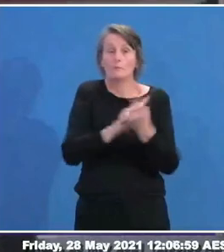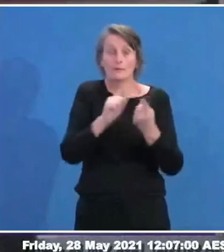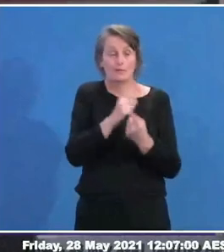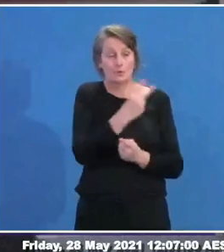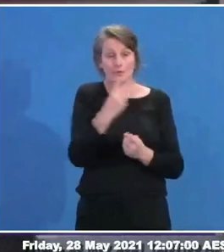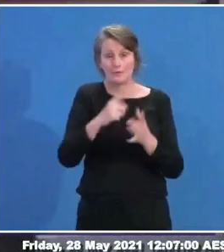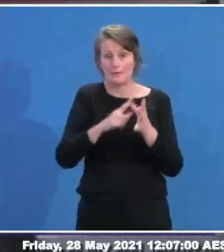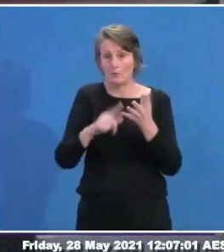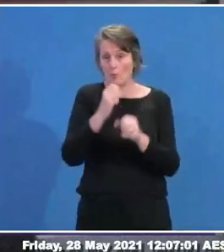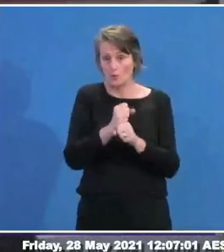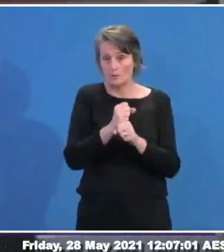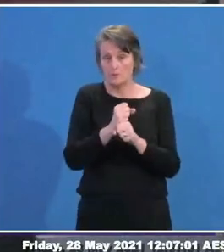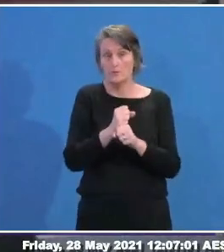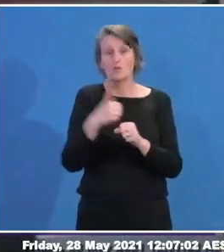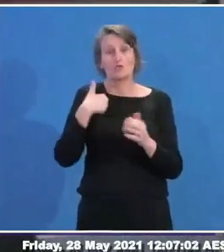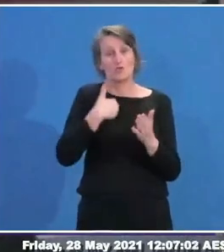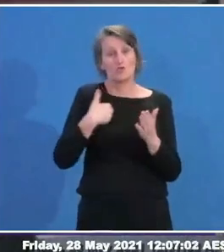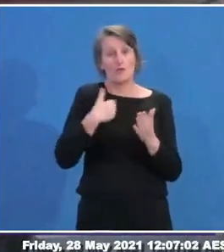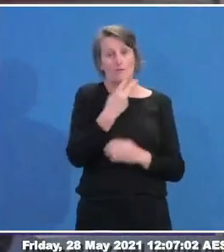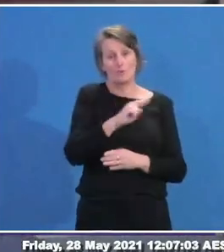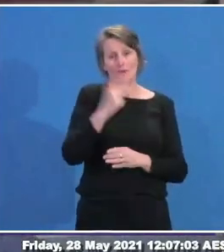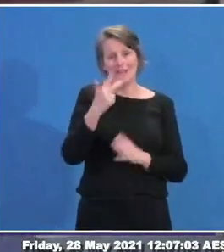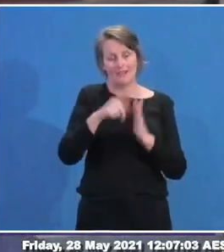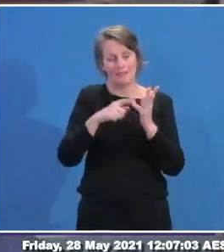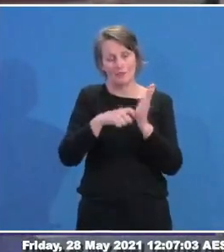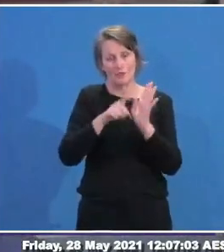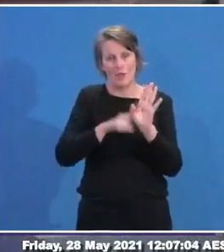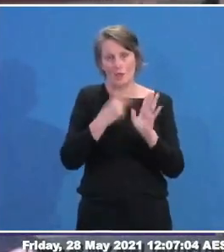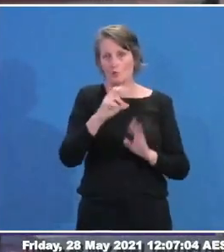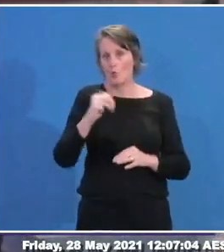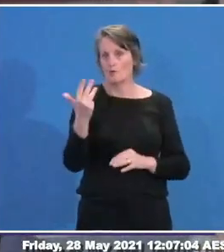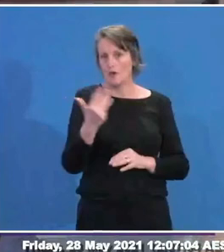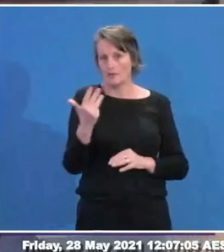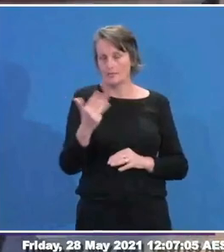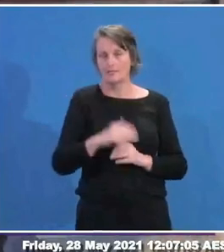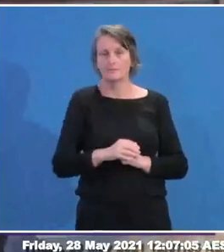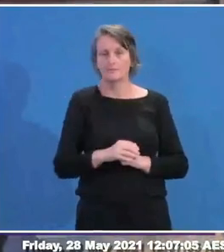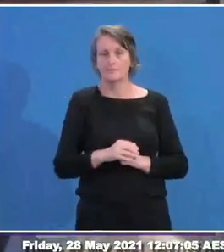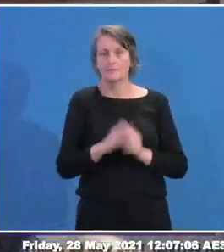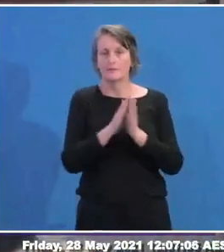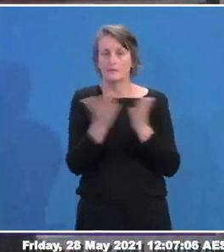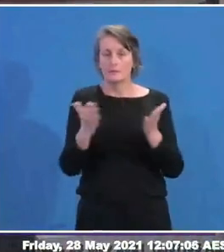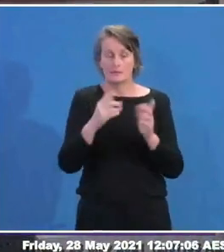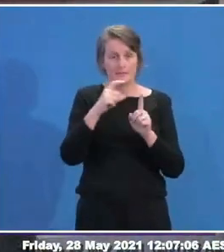It is a draft dated 28 July 2019 which is bundle D, tab 154.